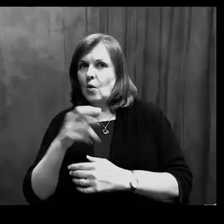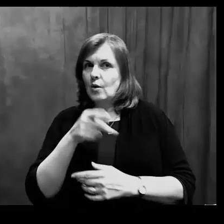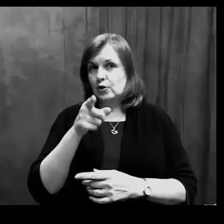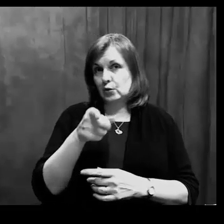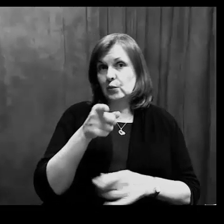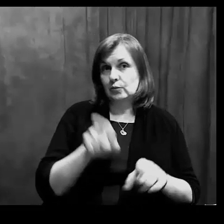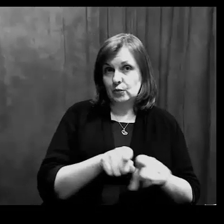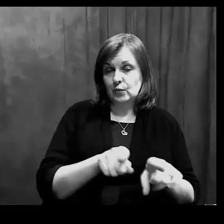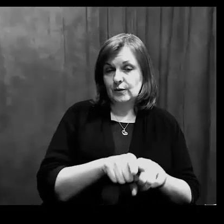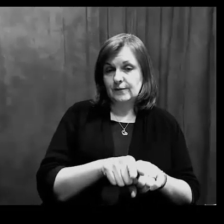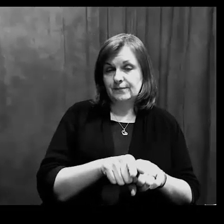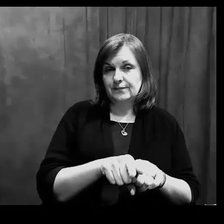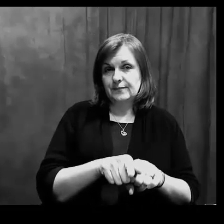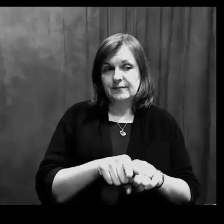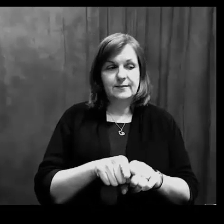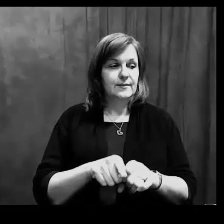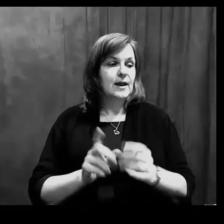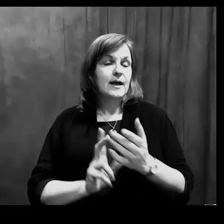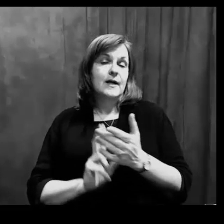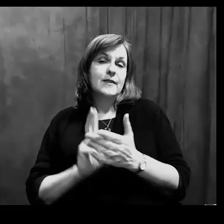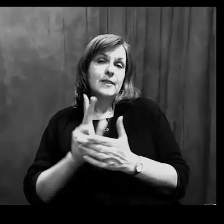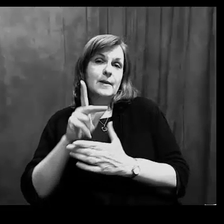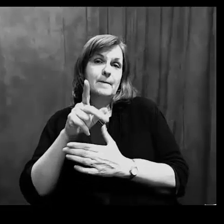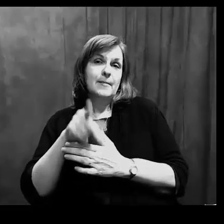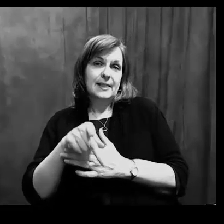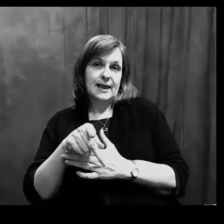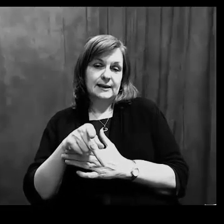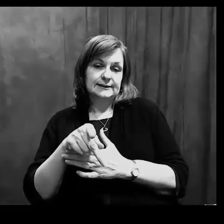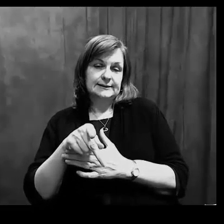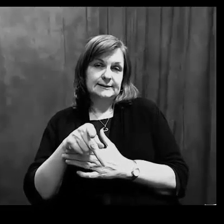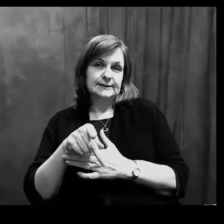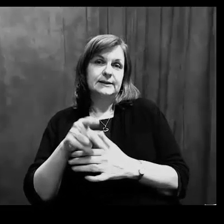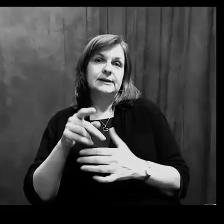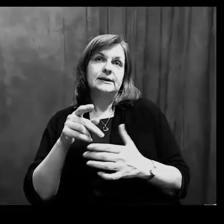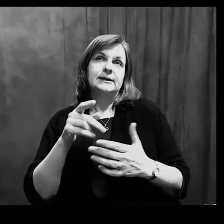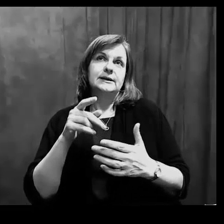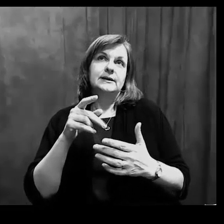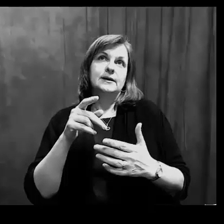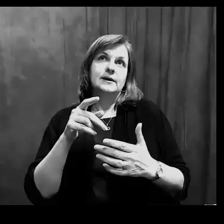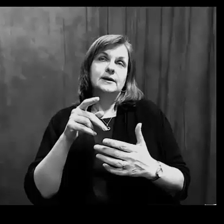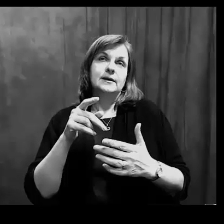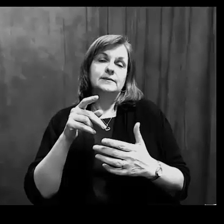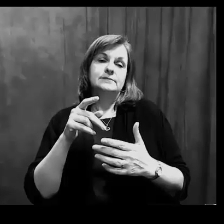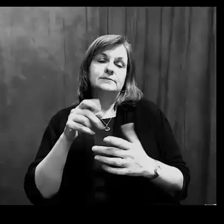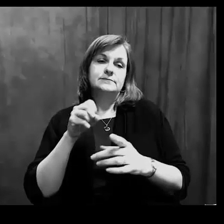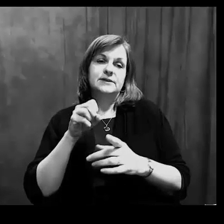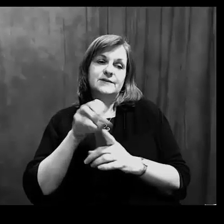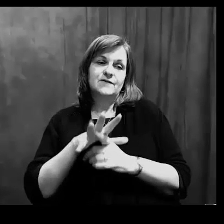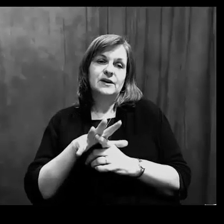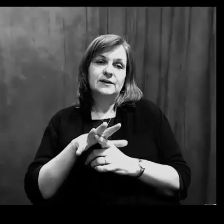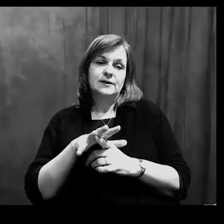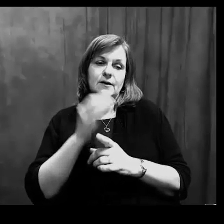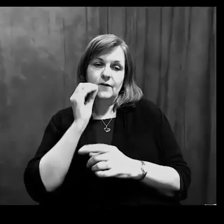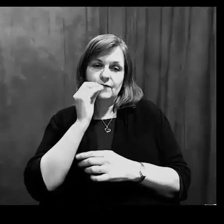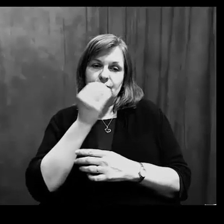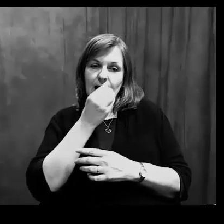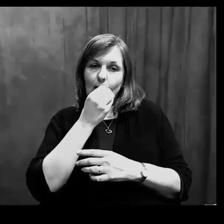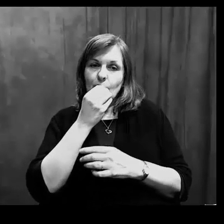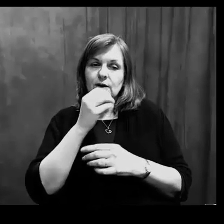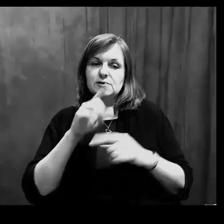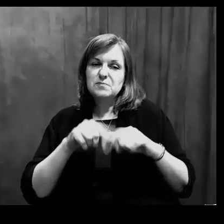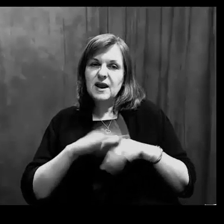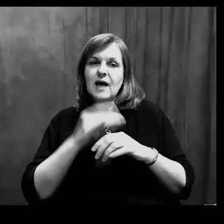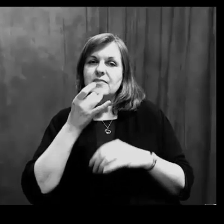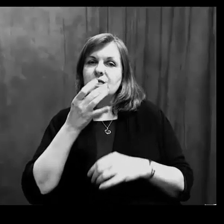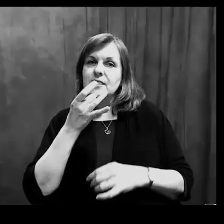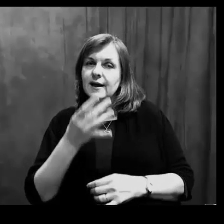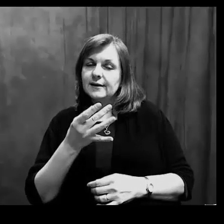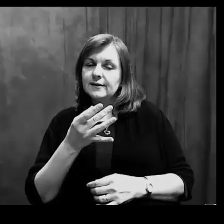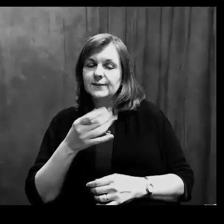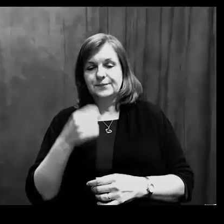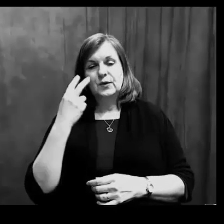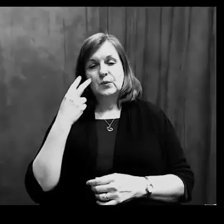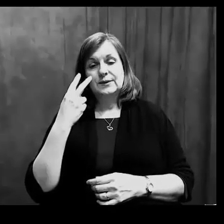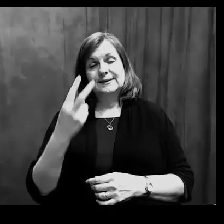or you -- OK in our plant here we are actually gonna look at it as being associated with when it flowers. And we do see in some